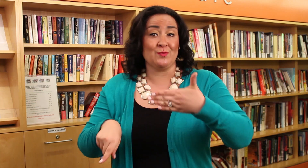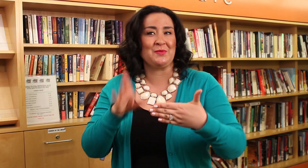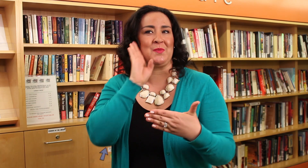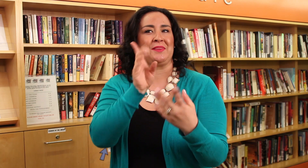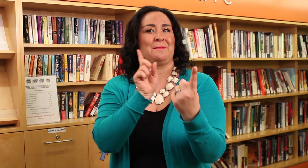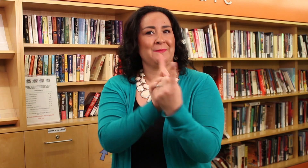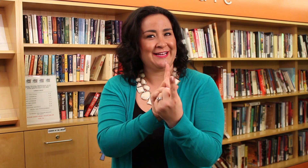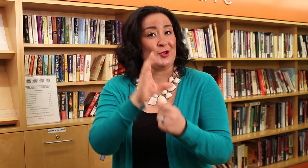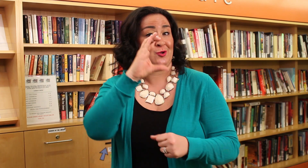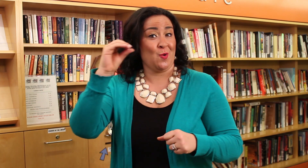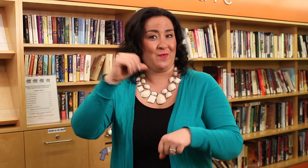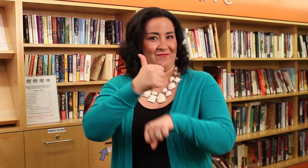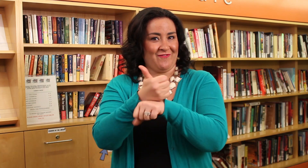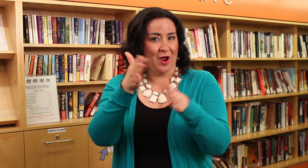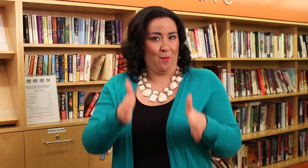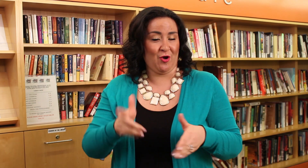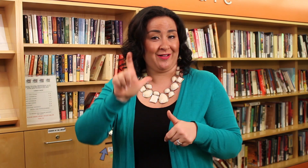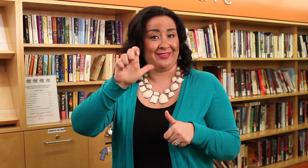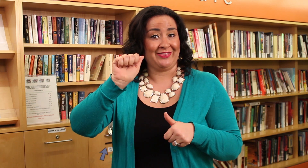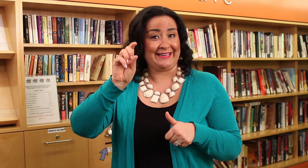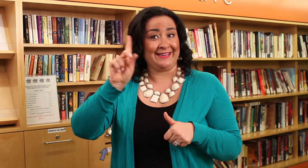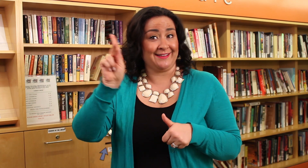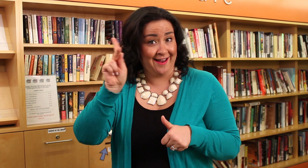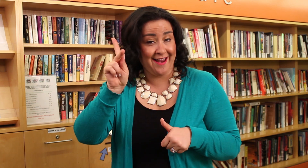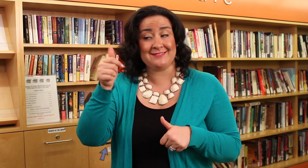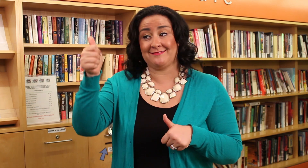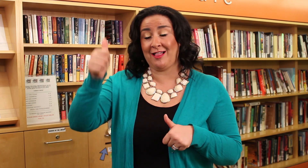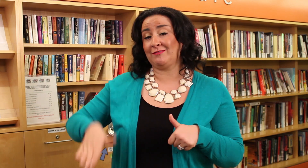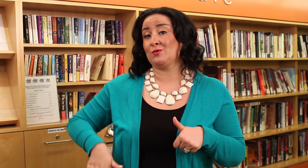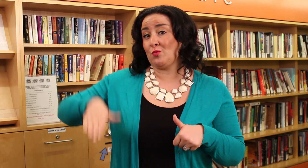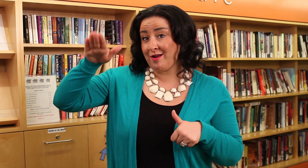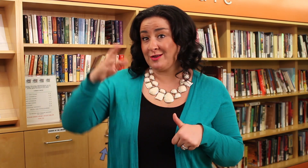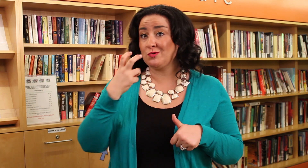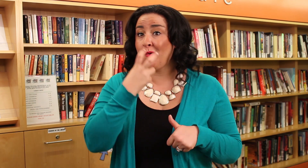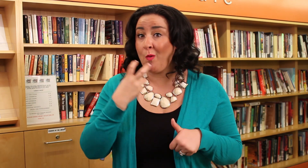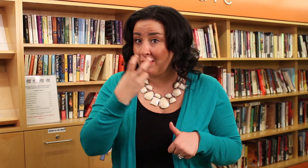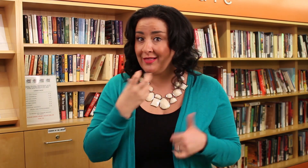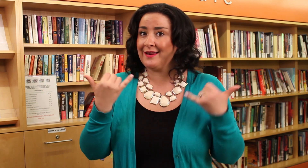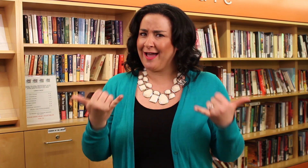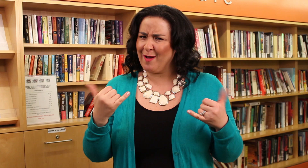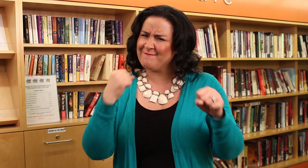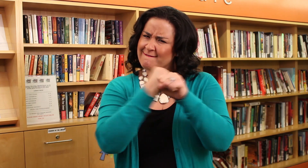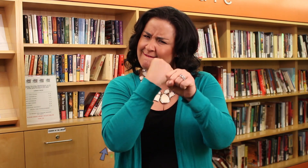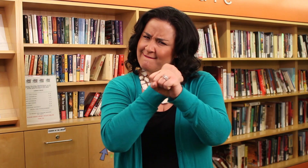Next week we'll meet the co-creator of LEAD-K who was raised orally but is now fighting